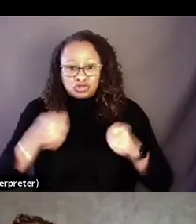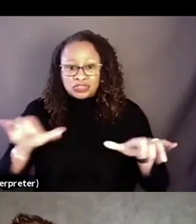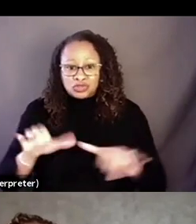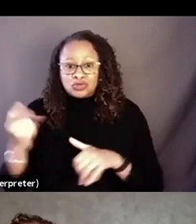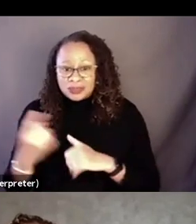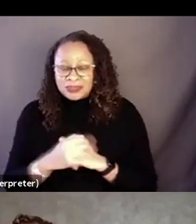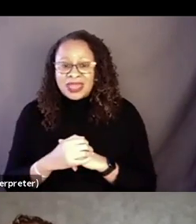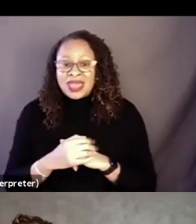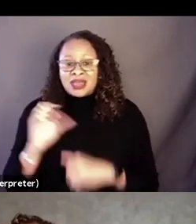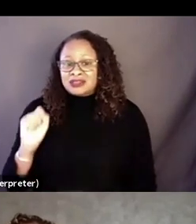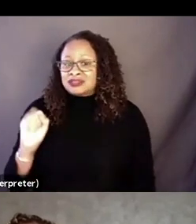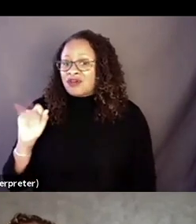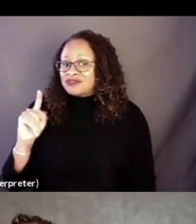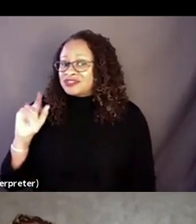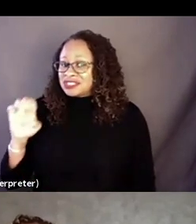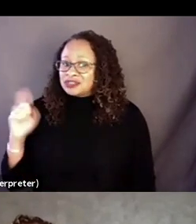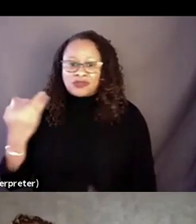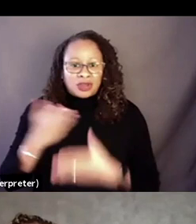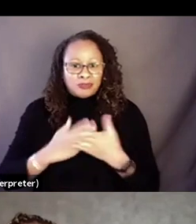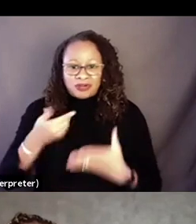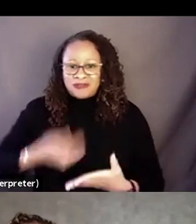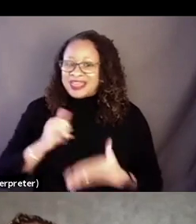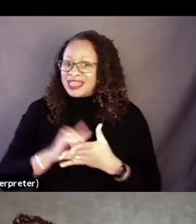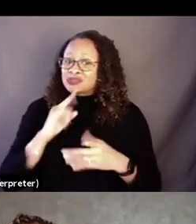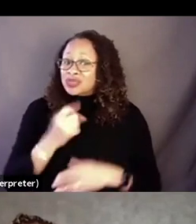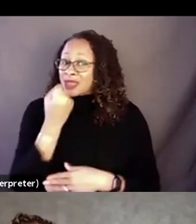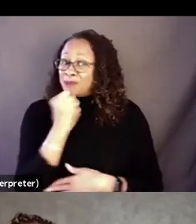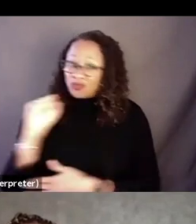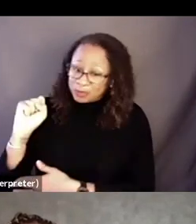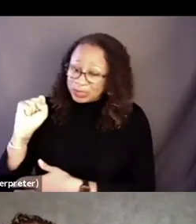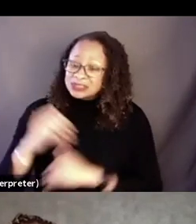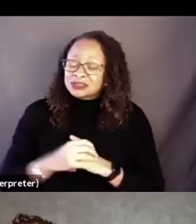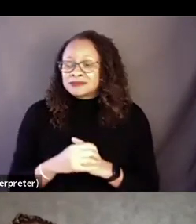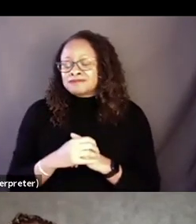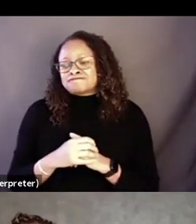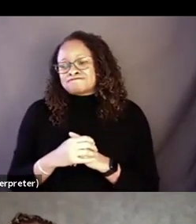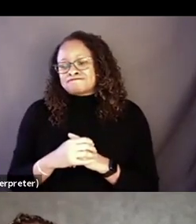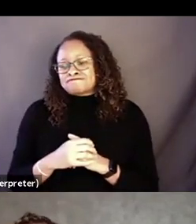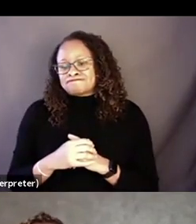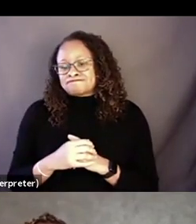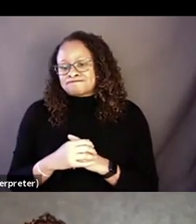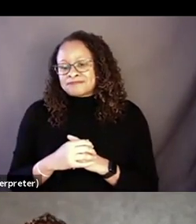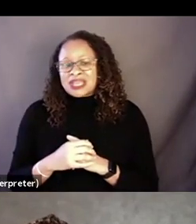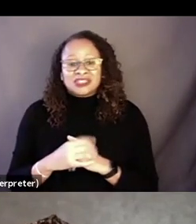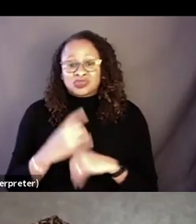Cause I wasn't alone in this thing it was actually, were a movement. And "Softie" was a story about a family.